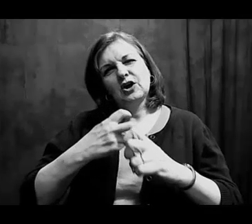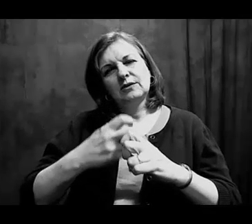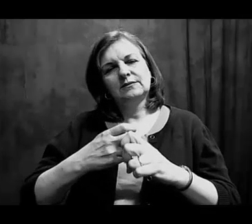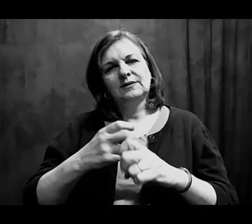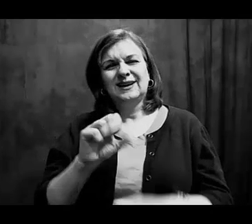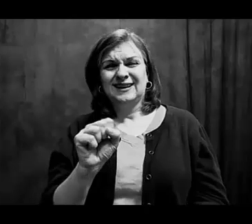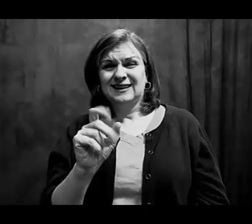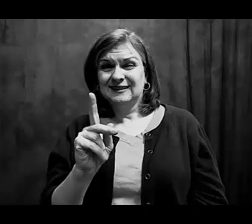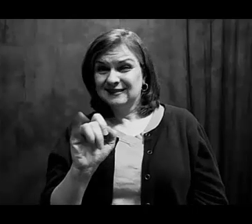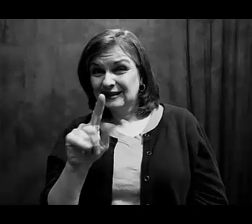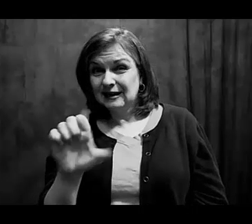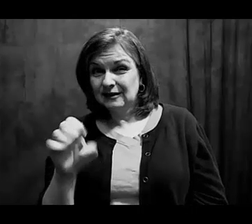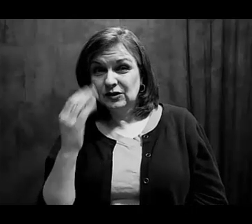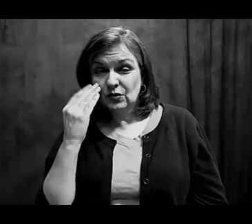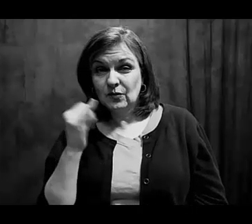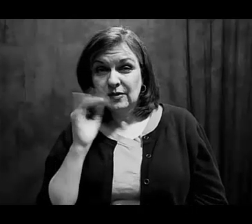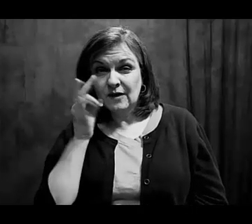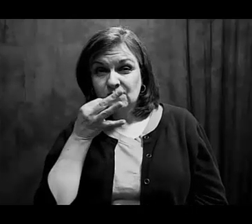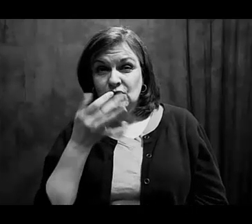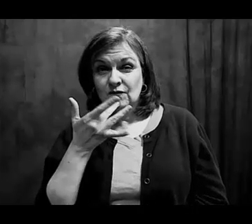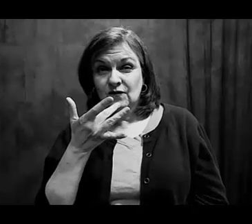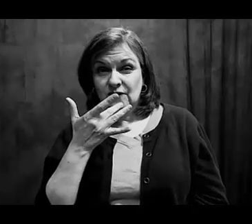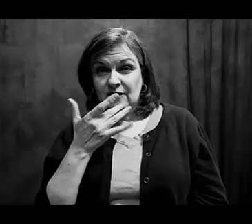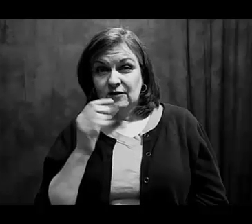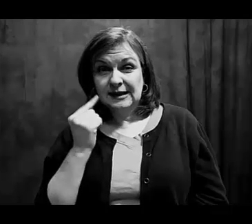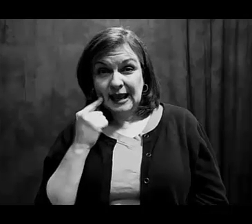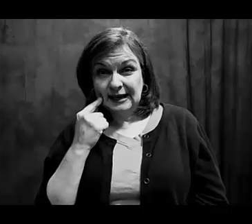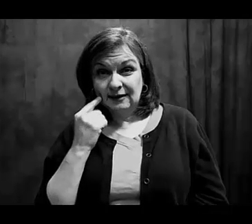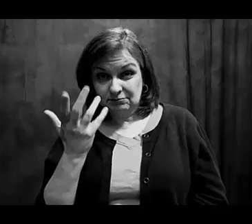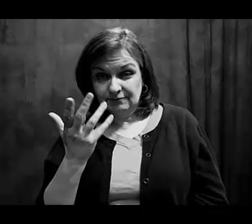Skittle - the fruit flavored candy!!?